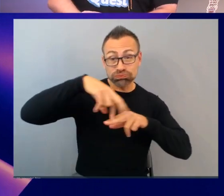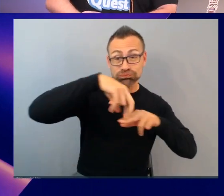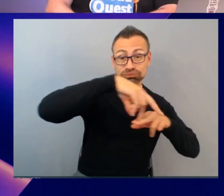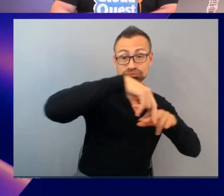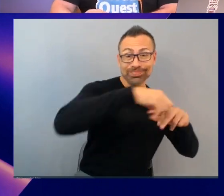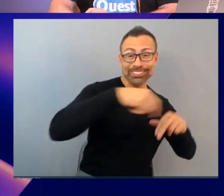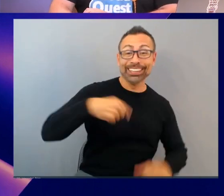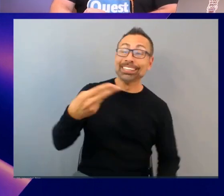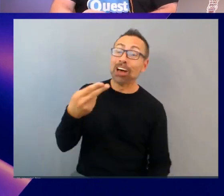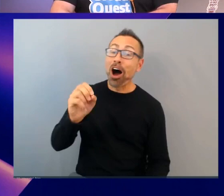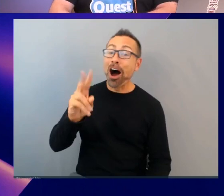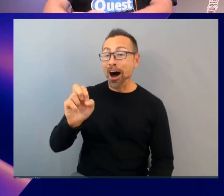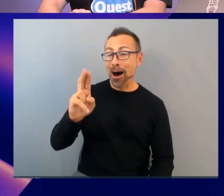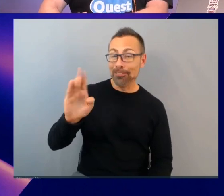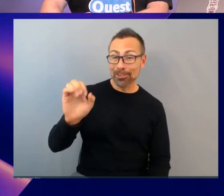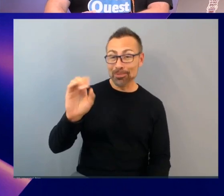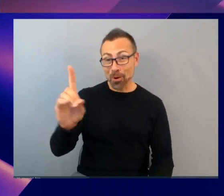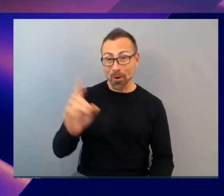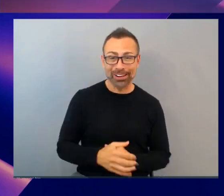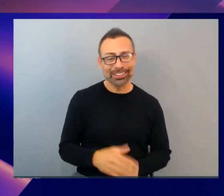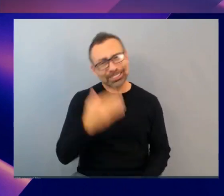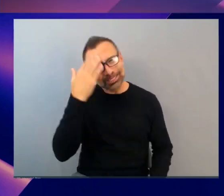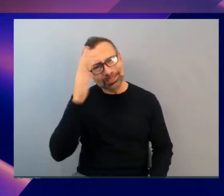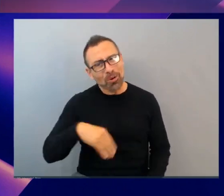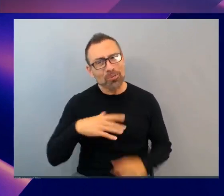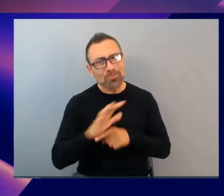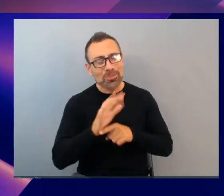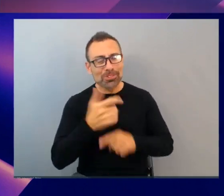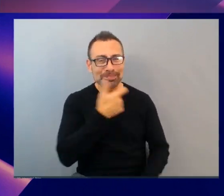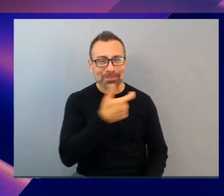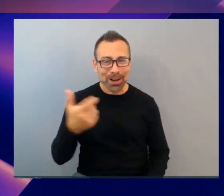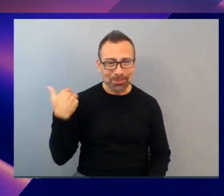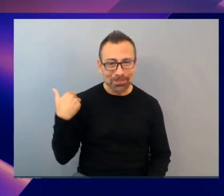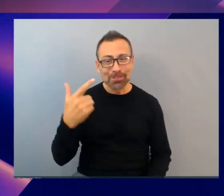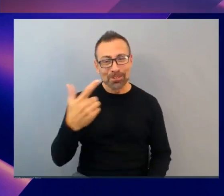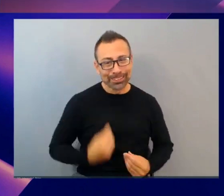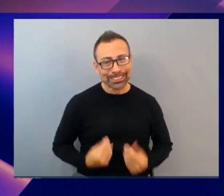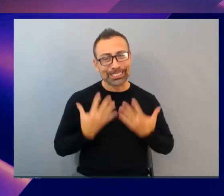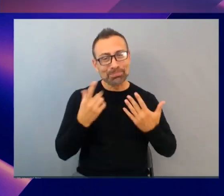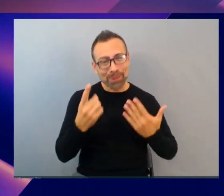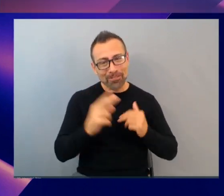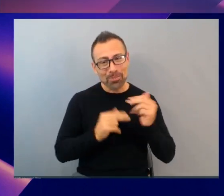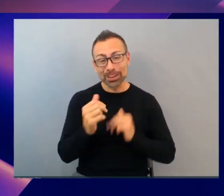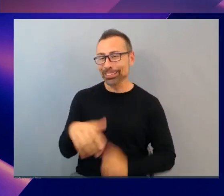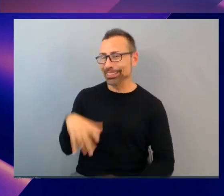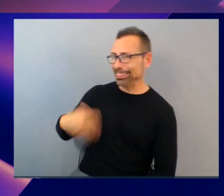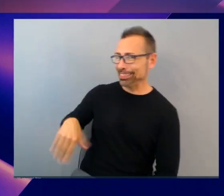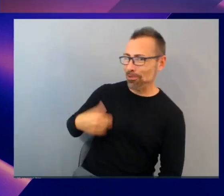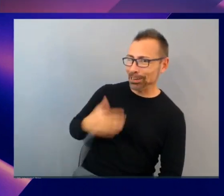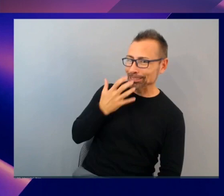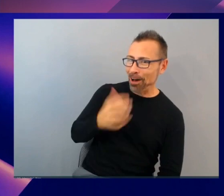It is inspired on the movies, you know? That's awesome. Very futuristic. I know, right? Just like the cloud.